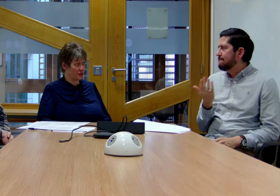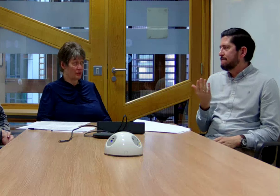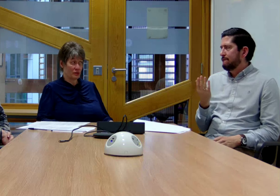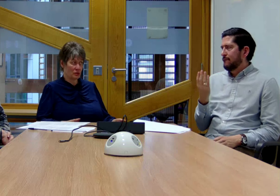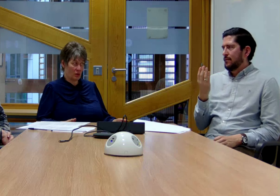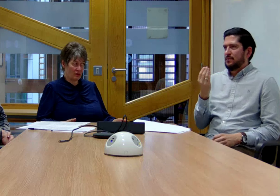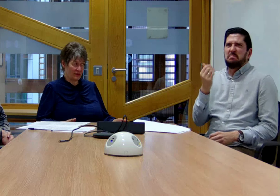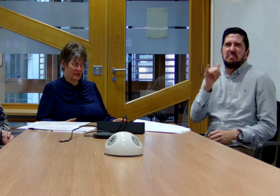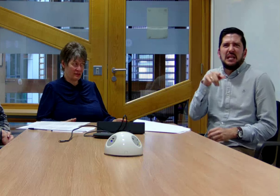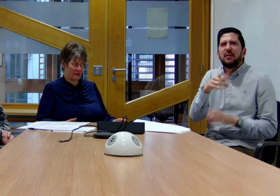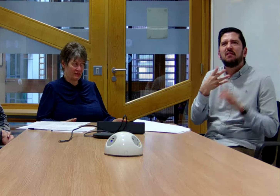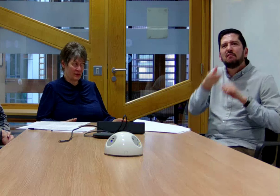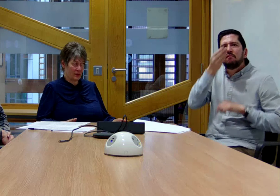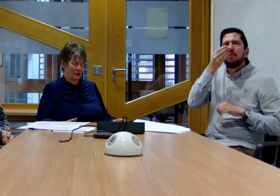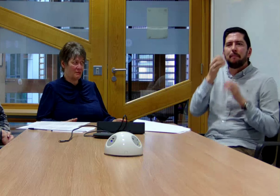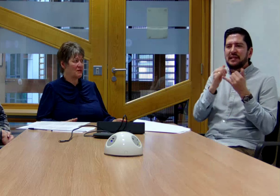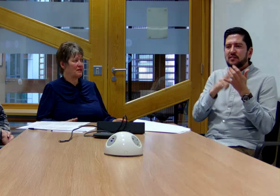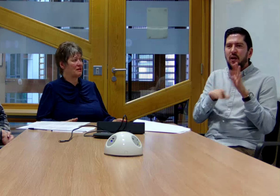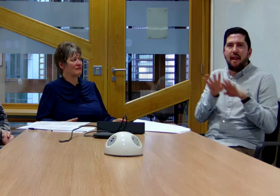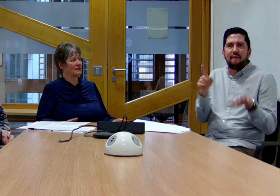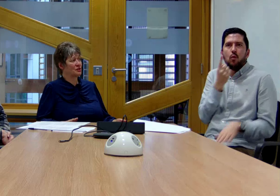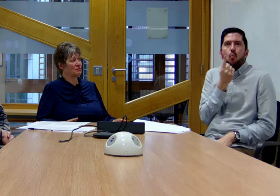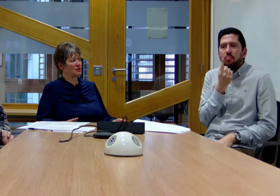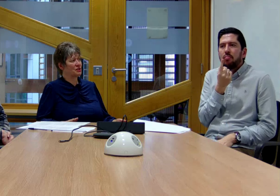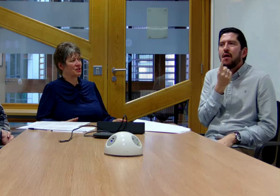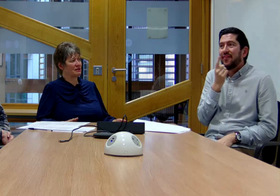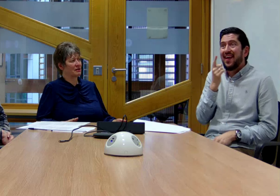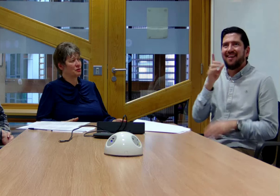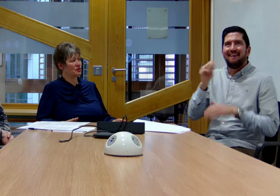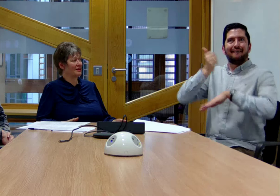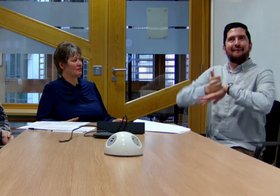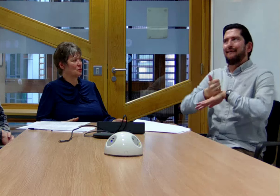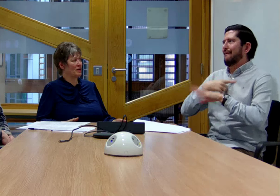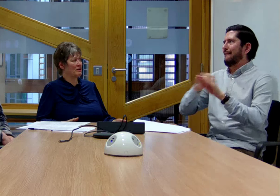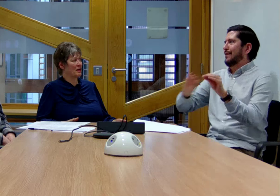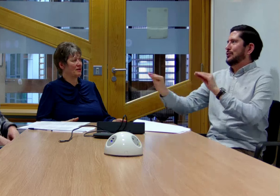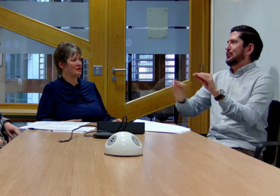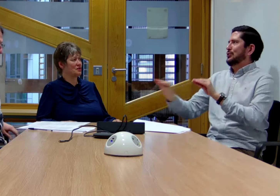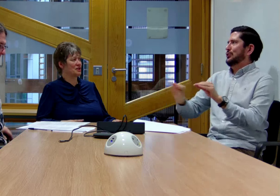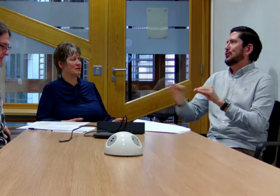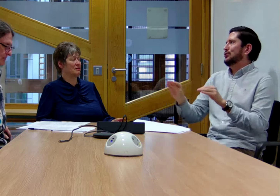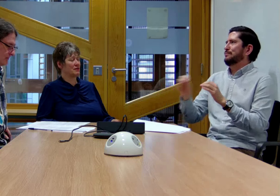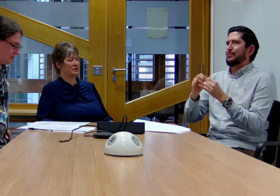teaching people sign language, but they're not qualified. Maybe they have learned to